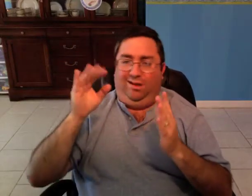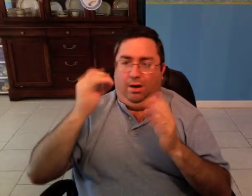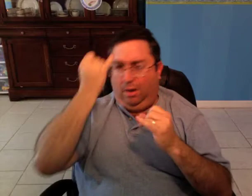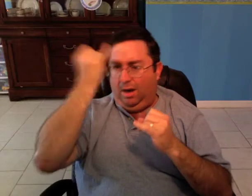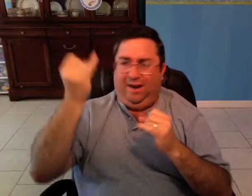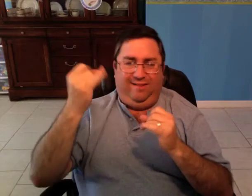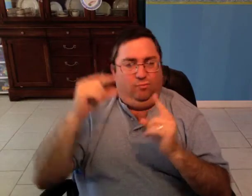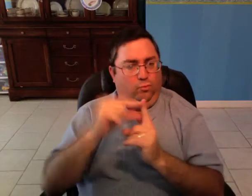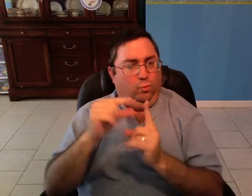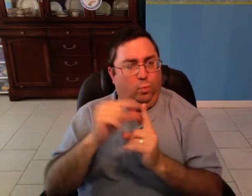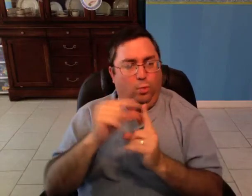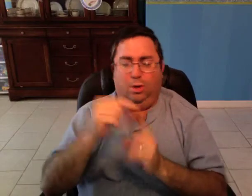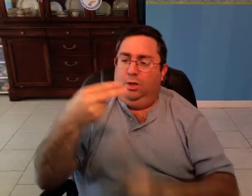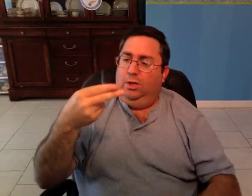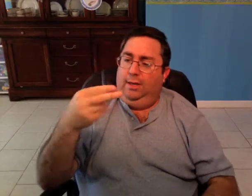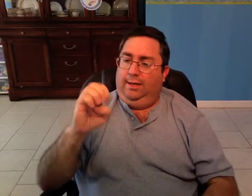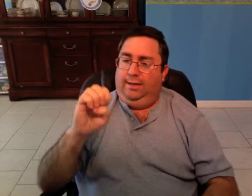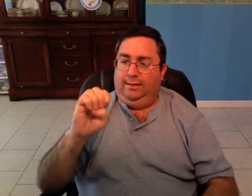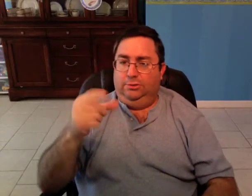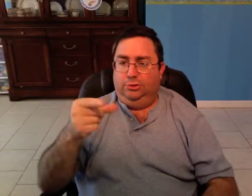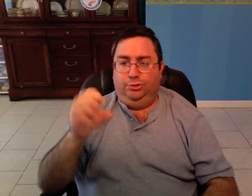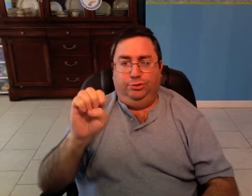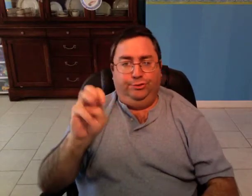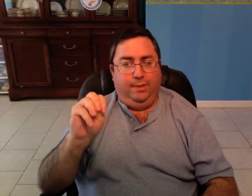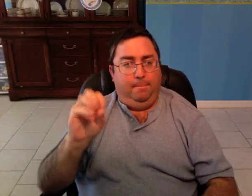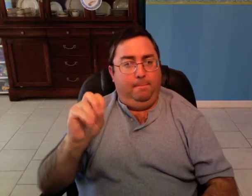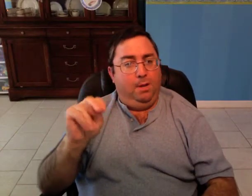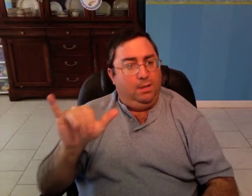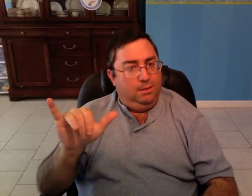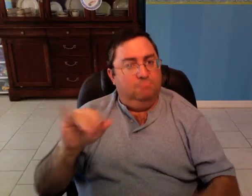came up with the word "hegemony", which means